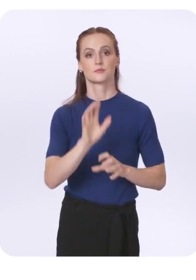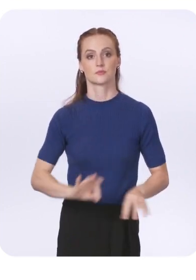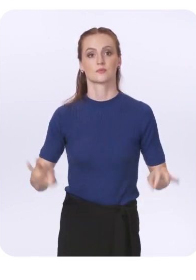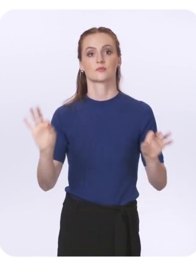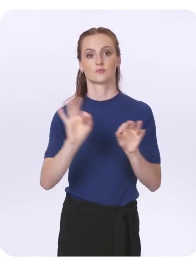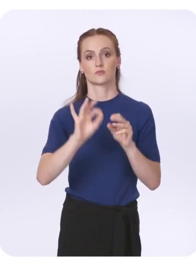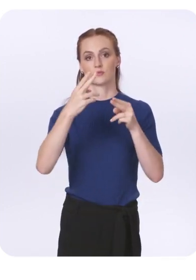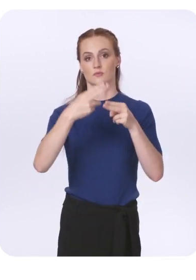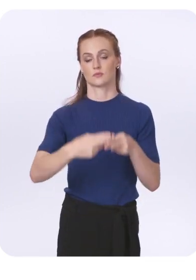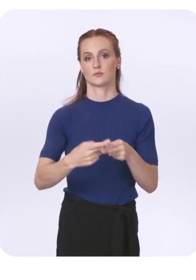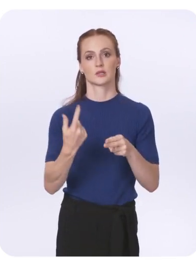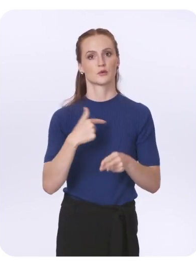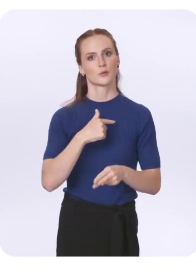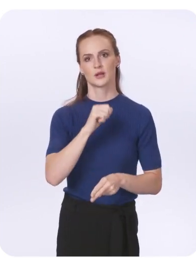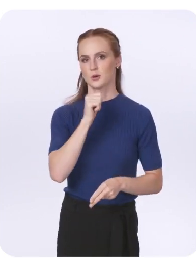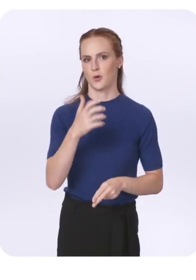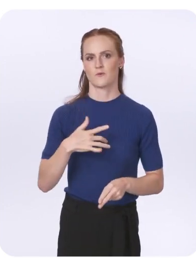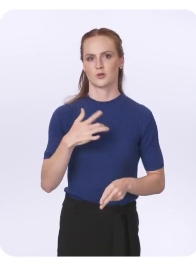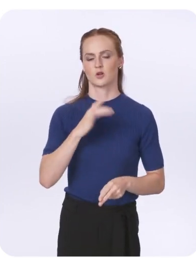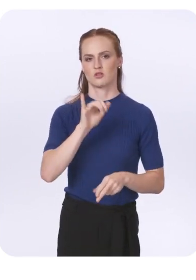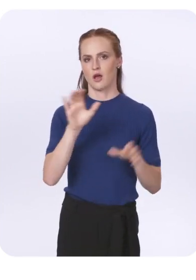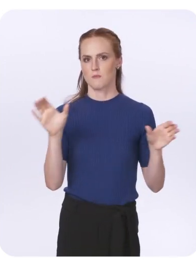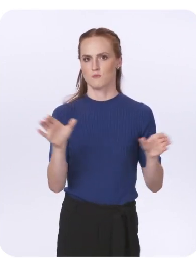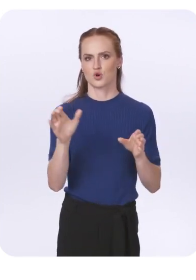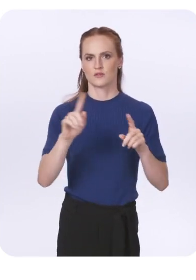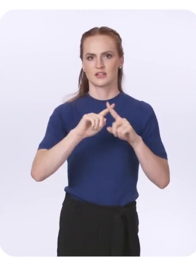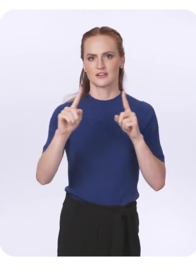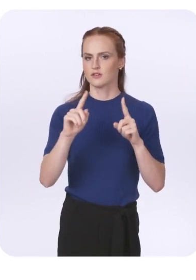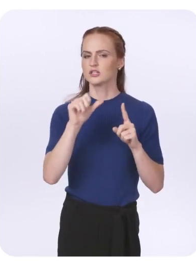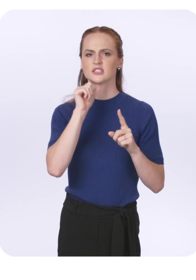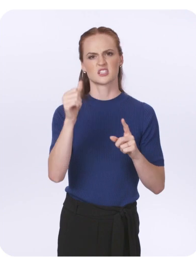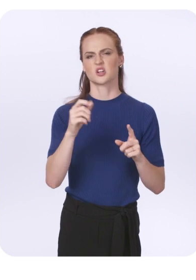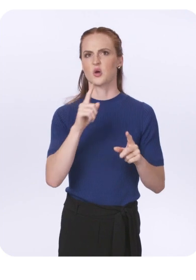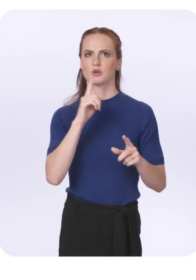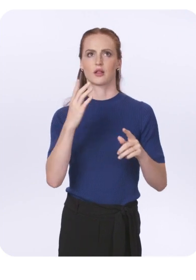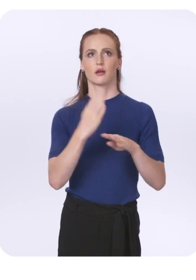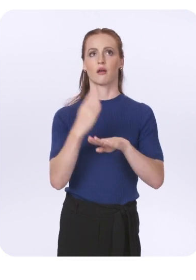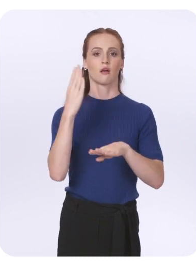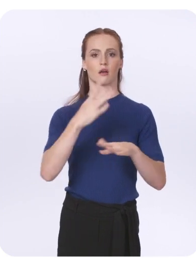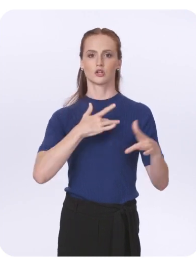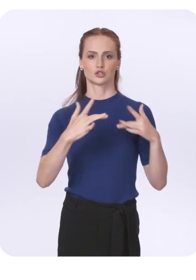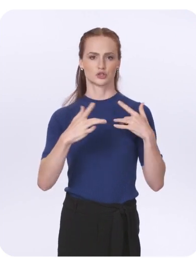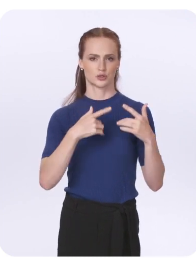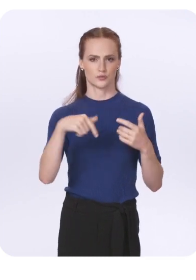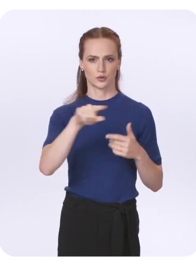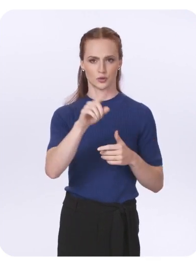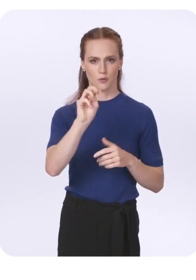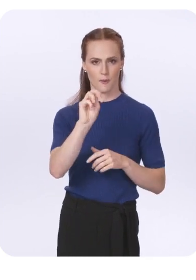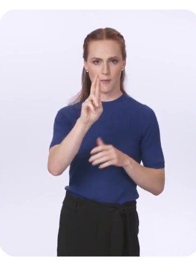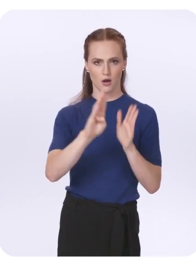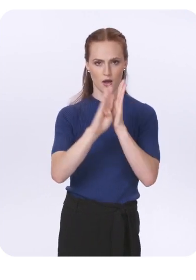It’s important to call out that we don’t feel that that perf difference is too much of a concern for you MR devs.